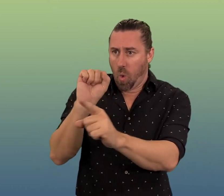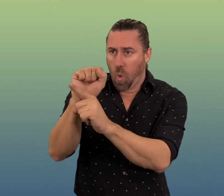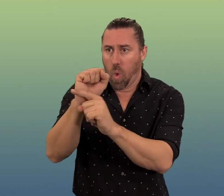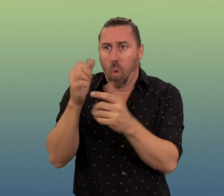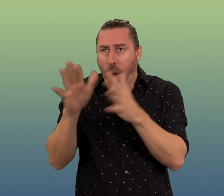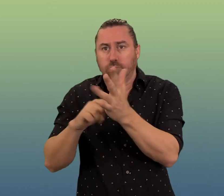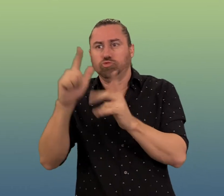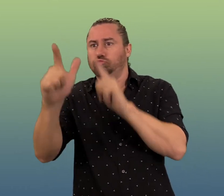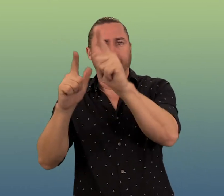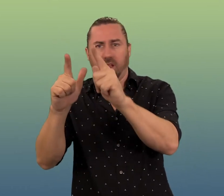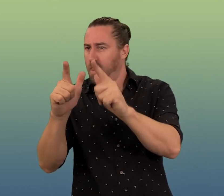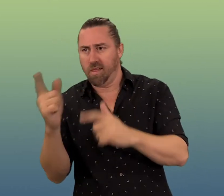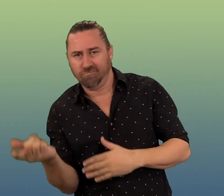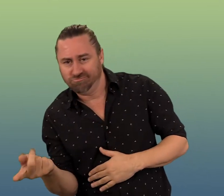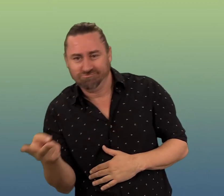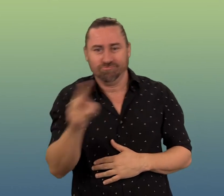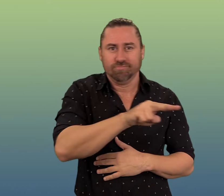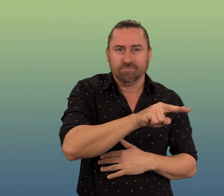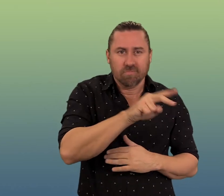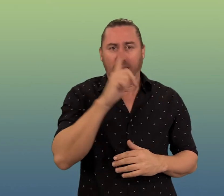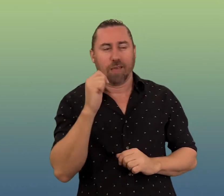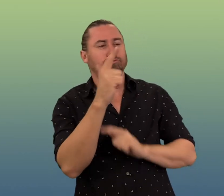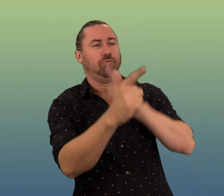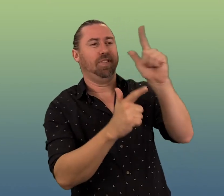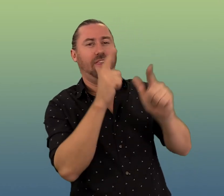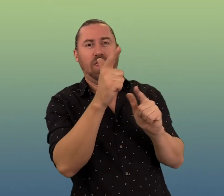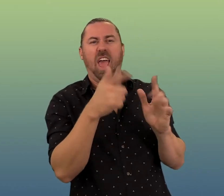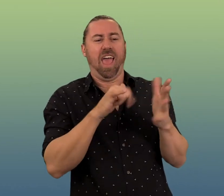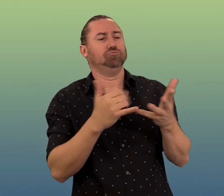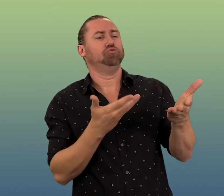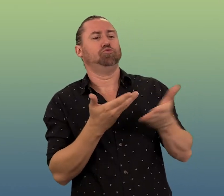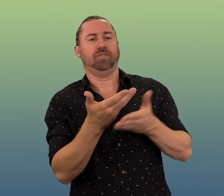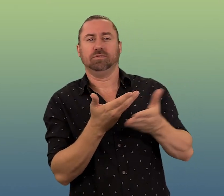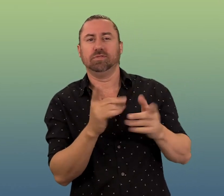modes of transportation towards mobility solutions consumed as a service.